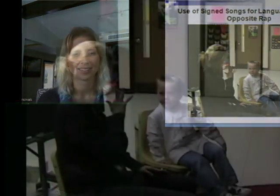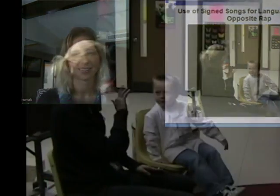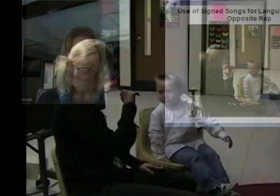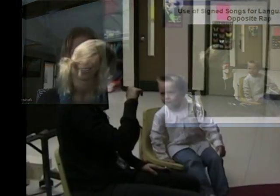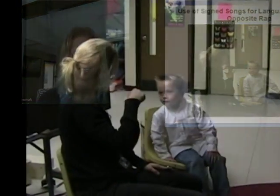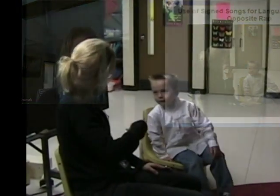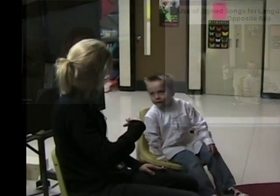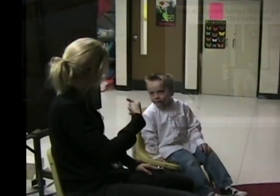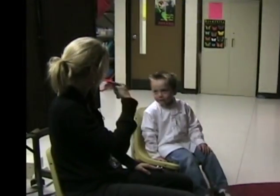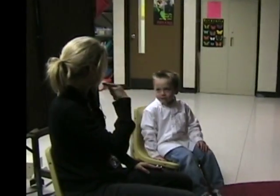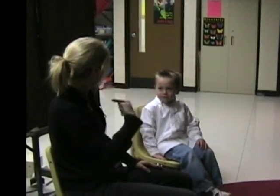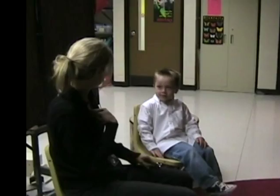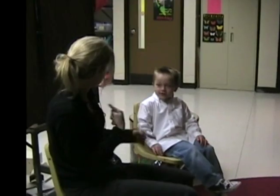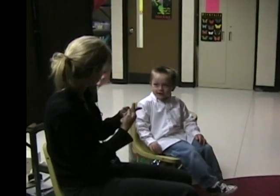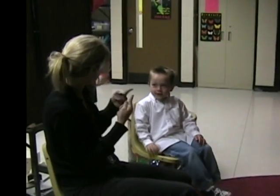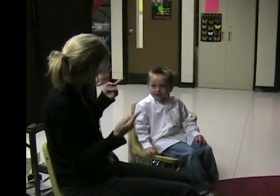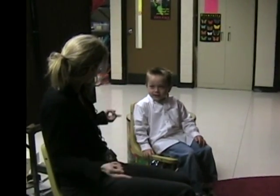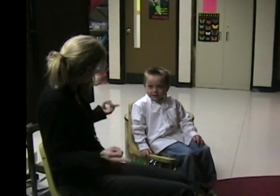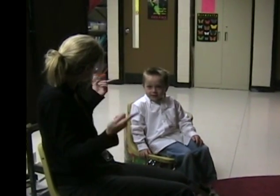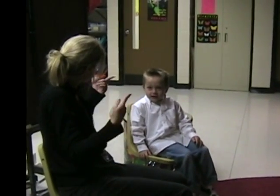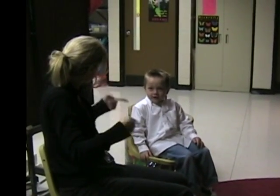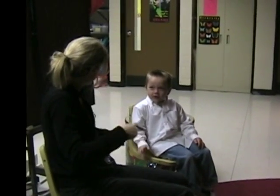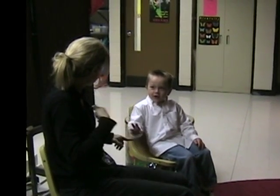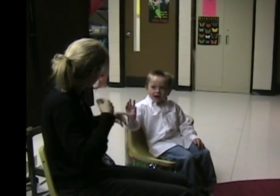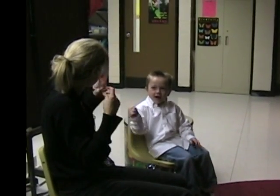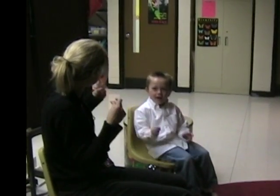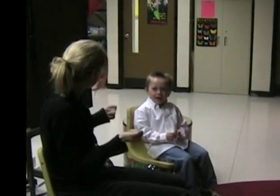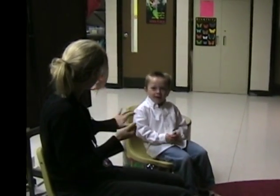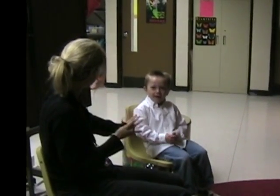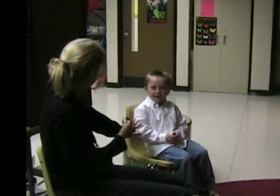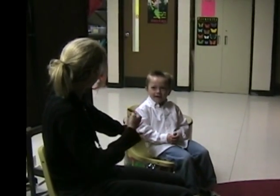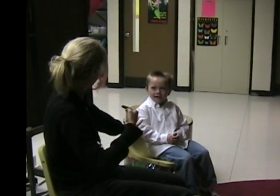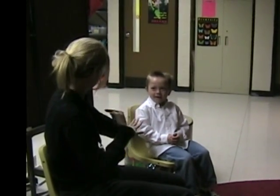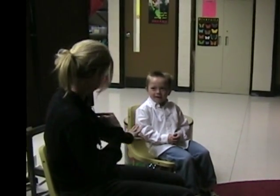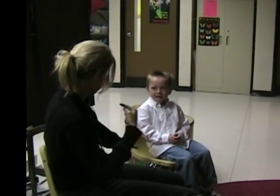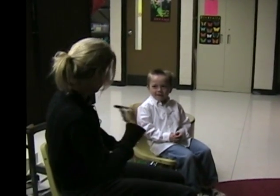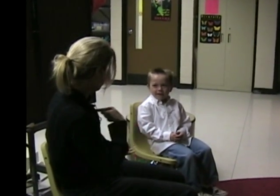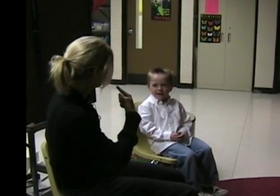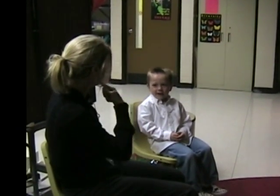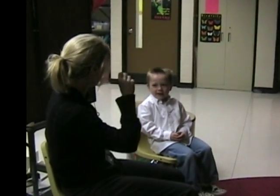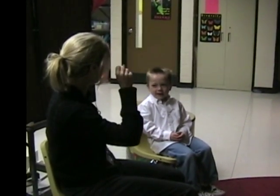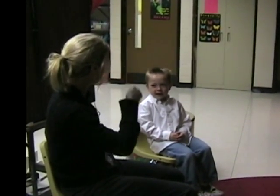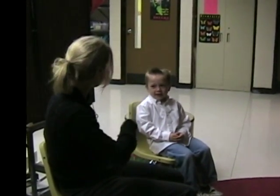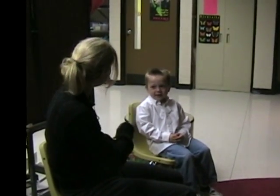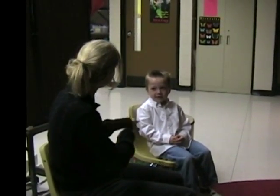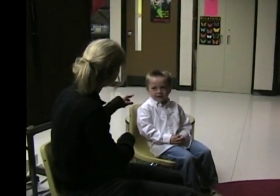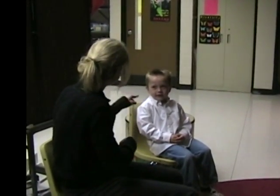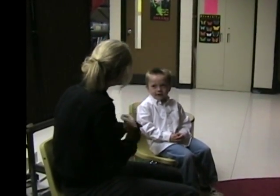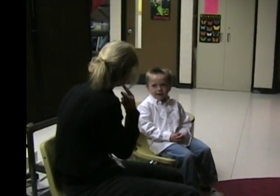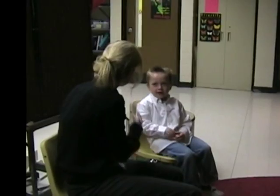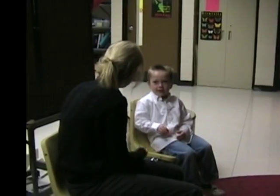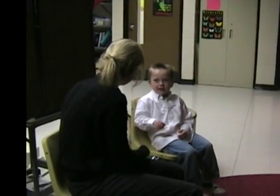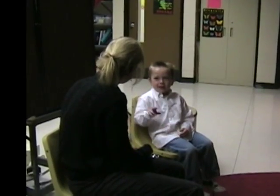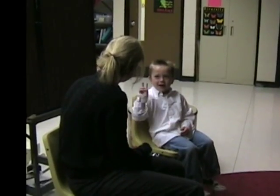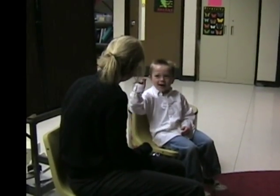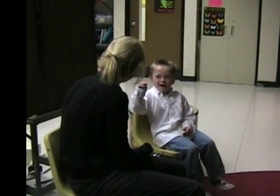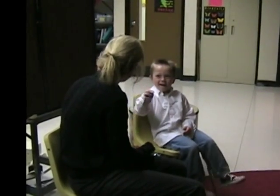"To my rap, tell me the opposite, when I snap. Listen, I say, 'Yes,' you say, 'No.'